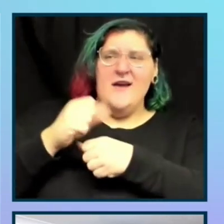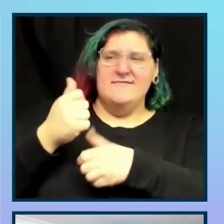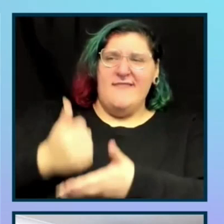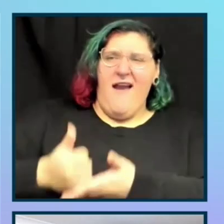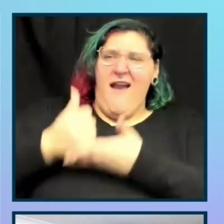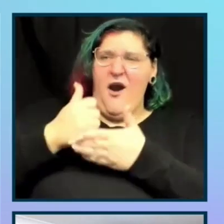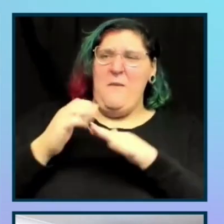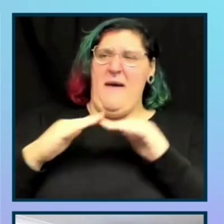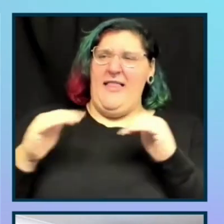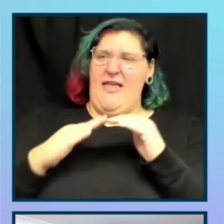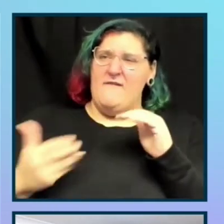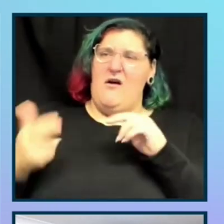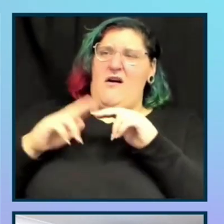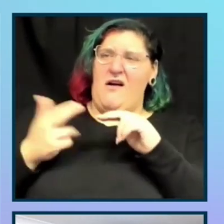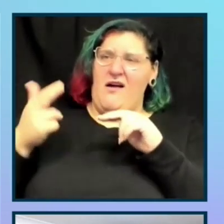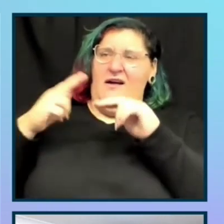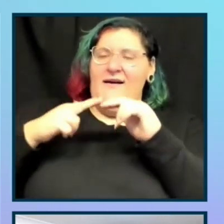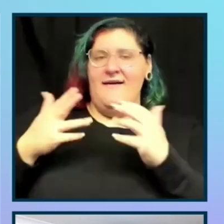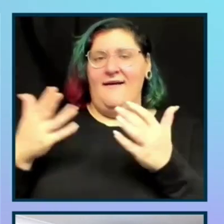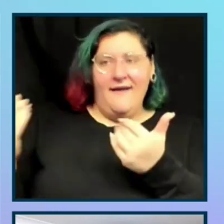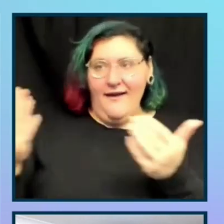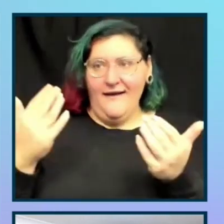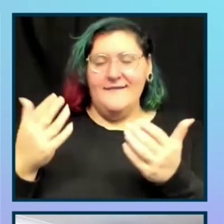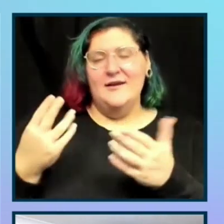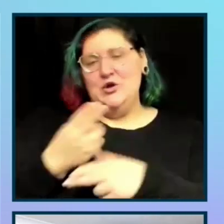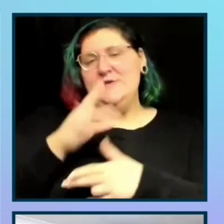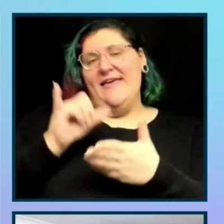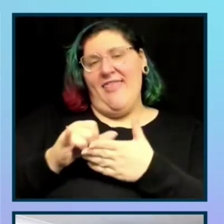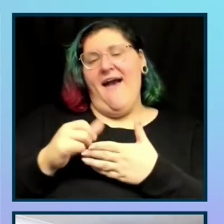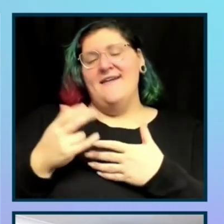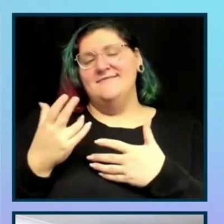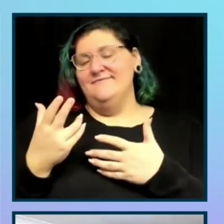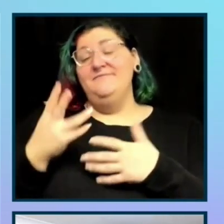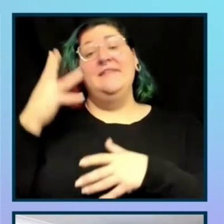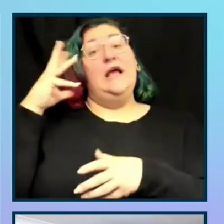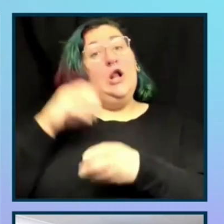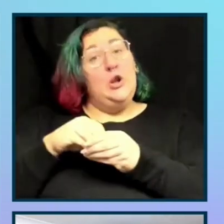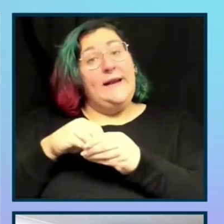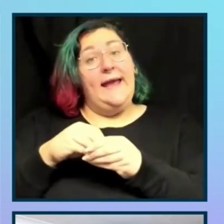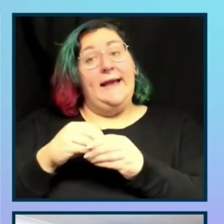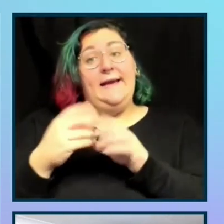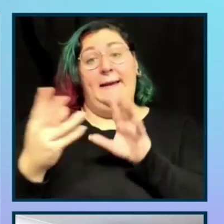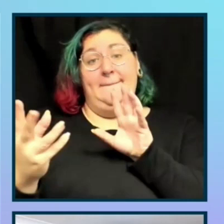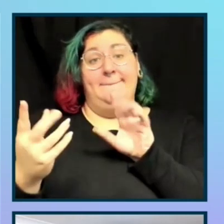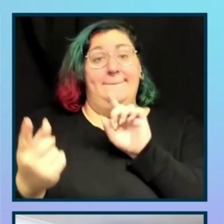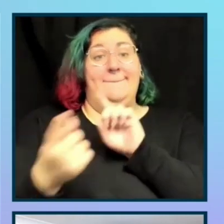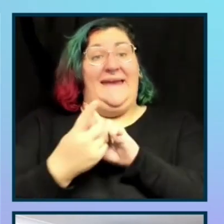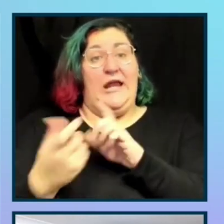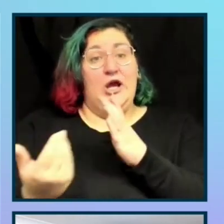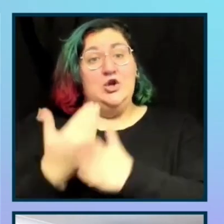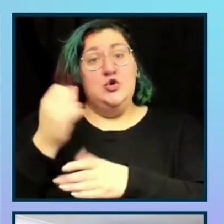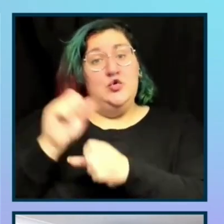You know, all of that including meeting up with completely new crews and taking down skeleton fleets